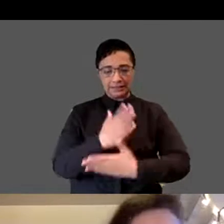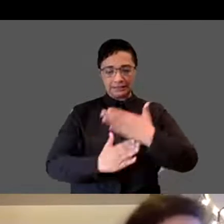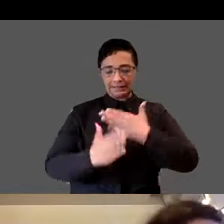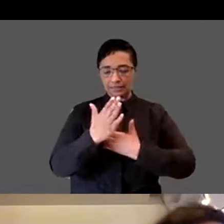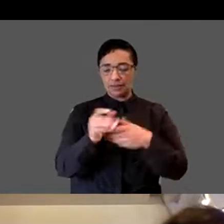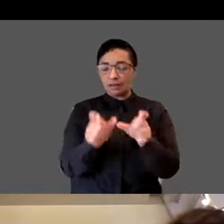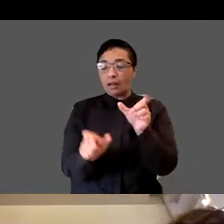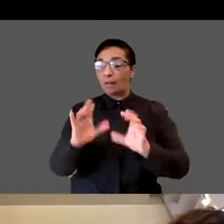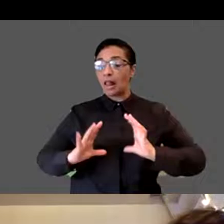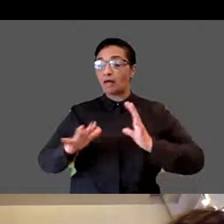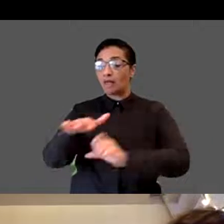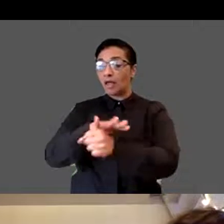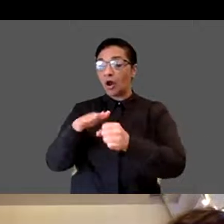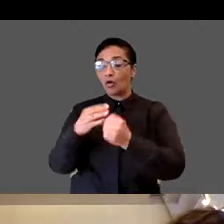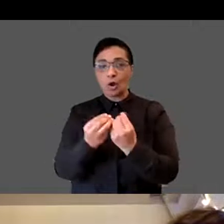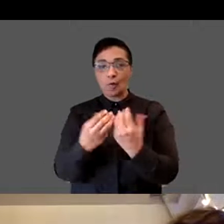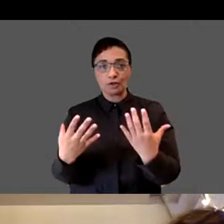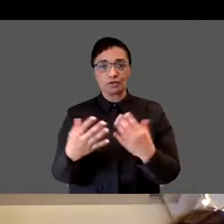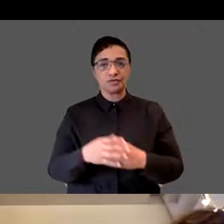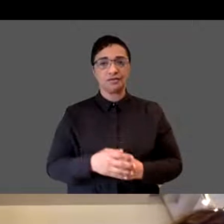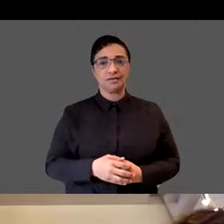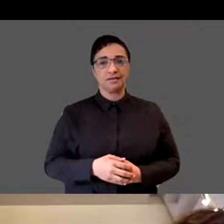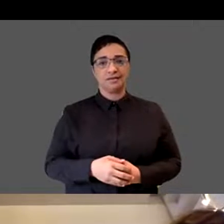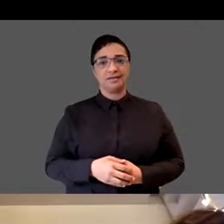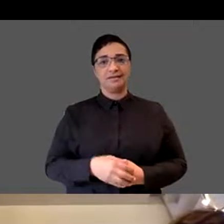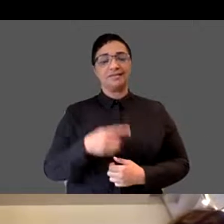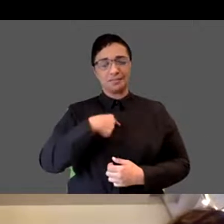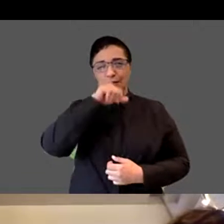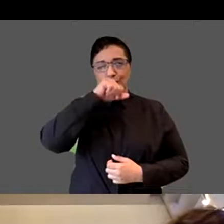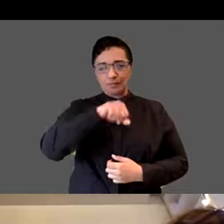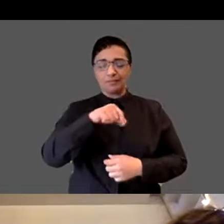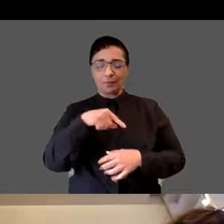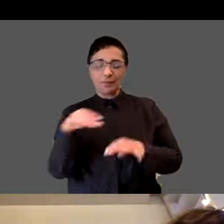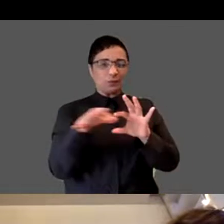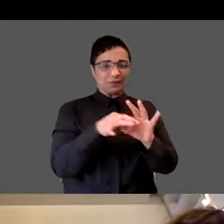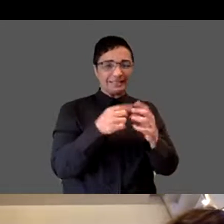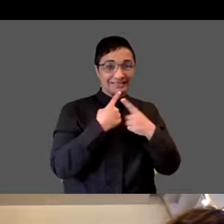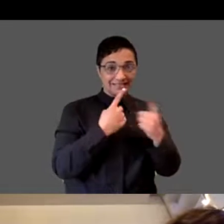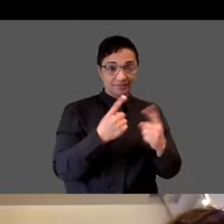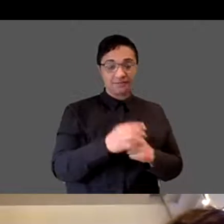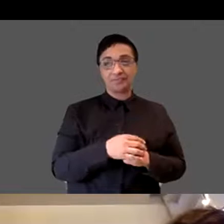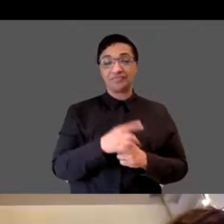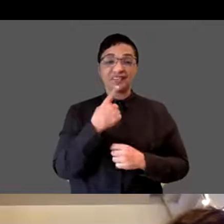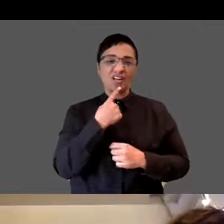And my favorite kind of going back to the statement is, whenever you say 10% or X percent